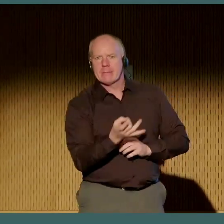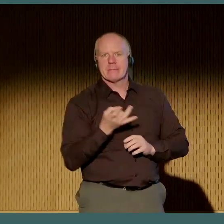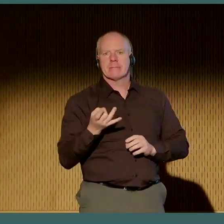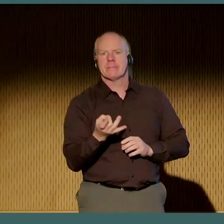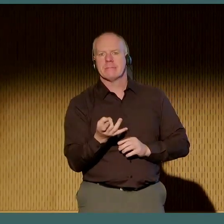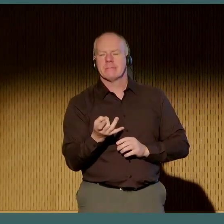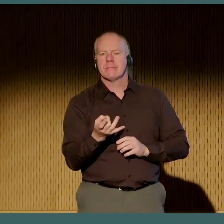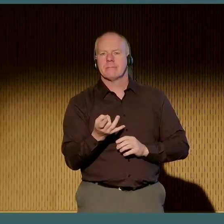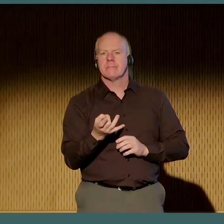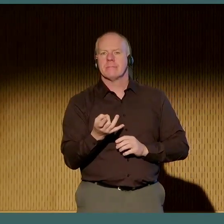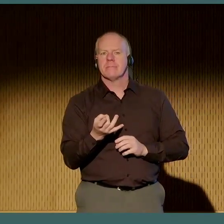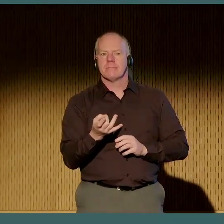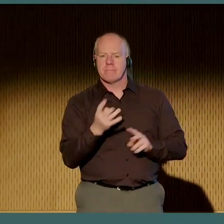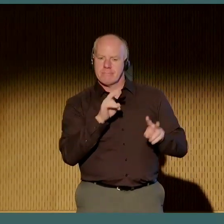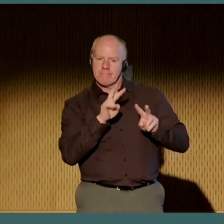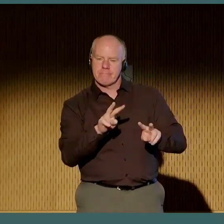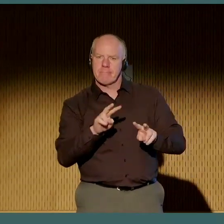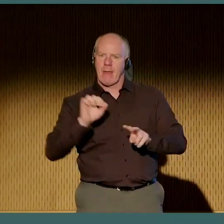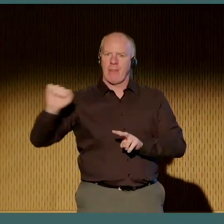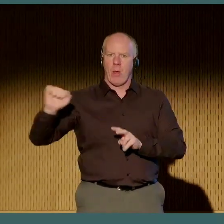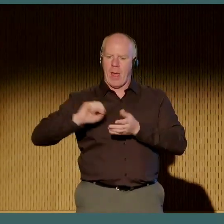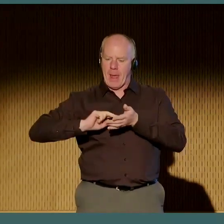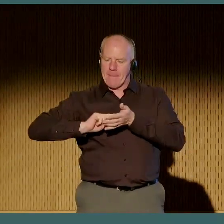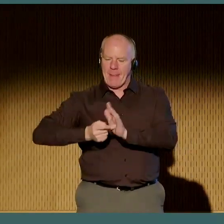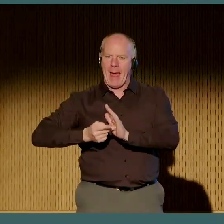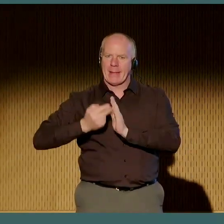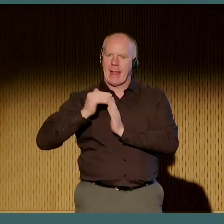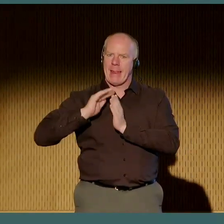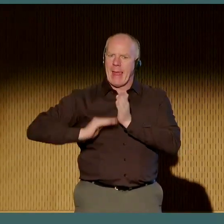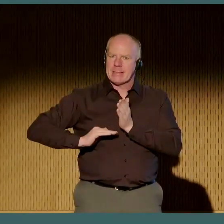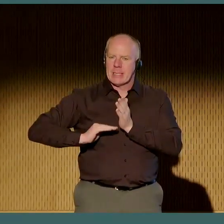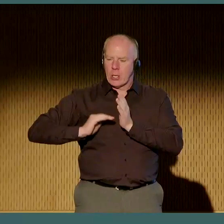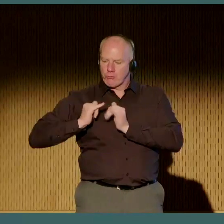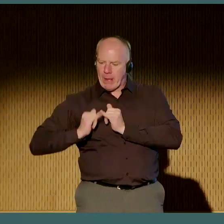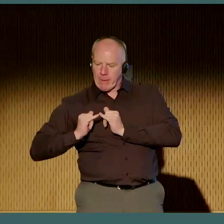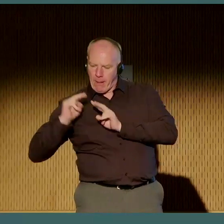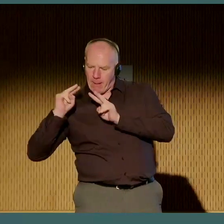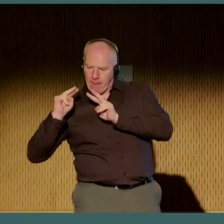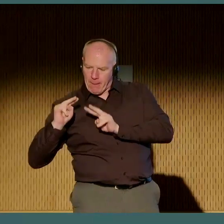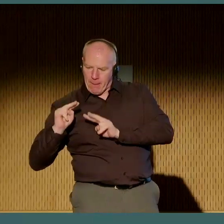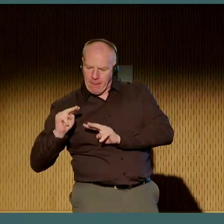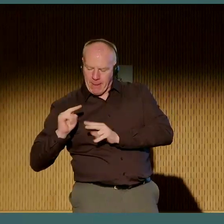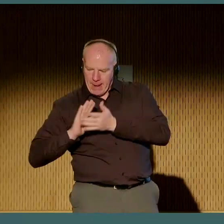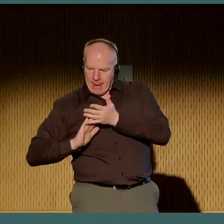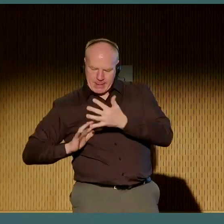they have a look at their own lesson design and have a critical look at "is this lesson I designed